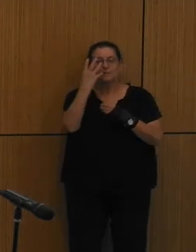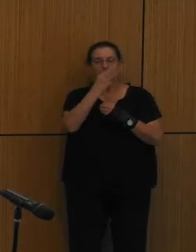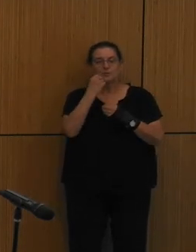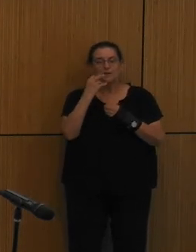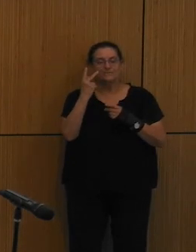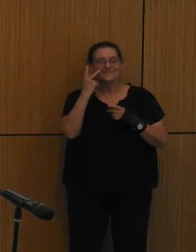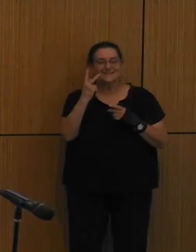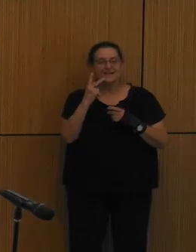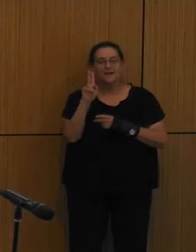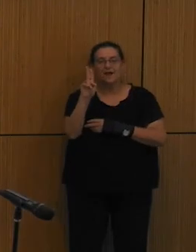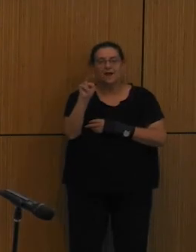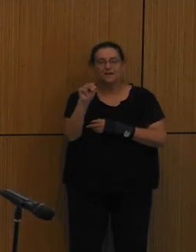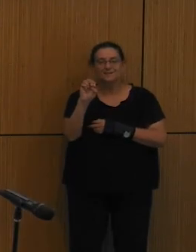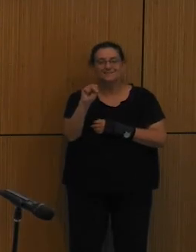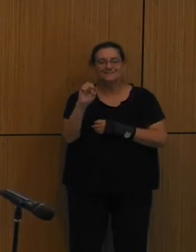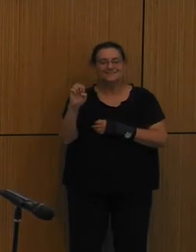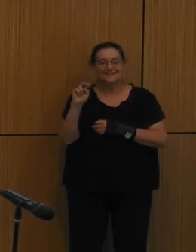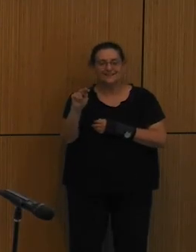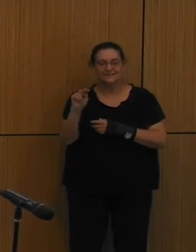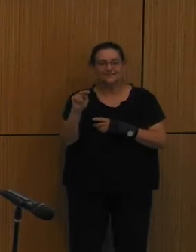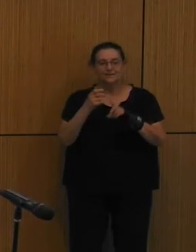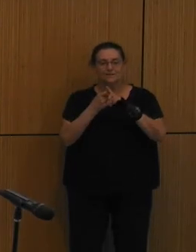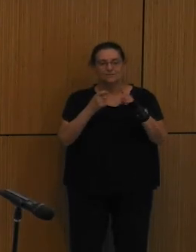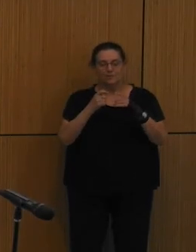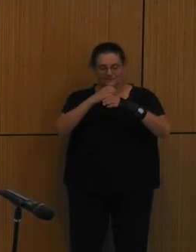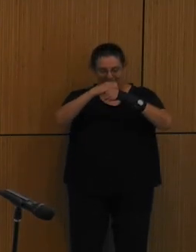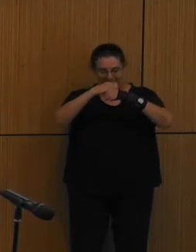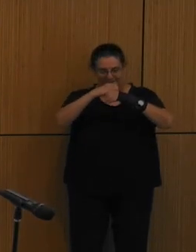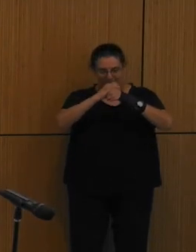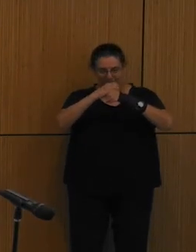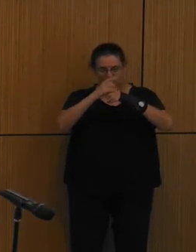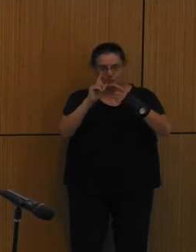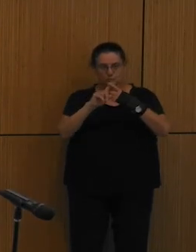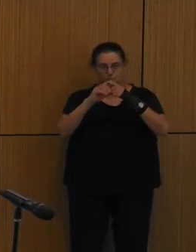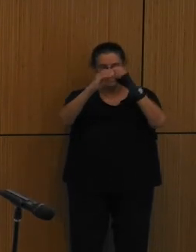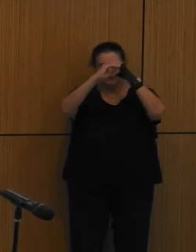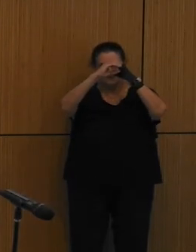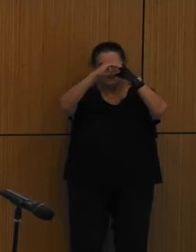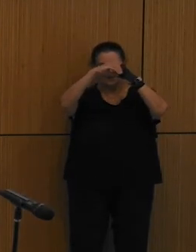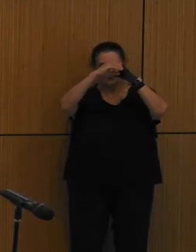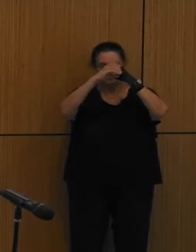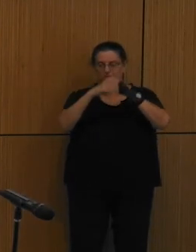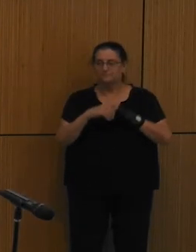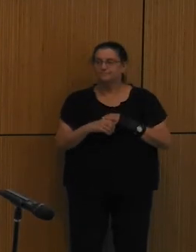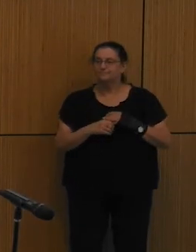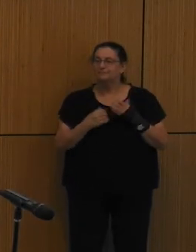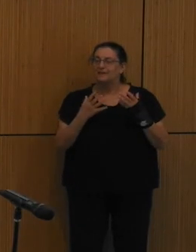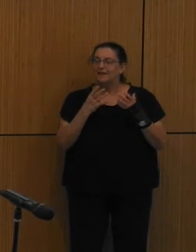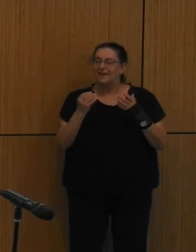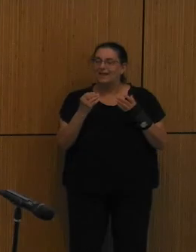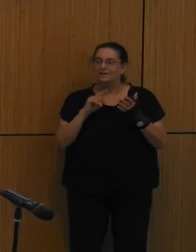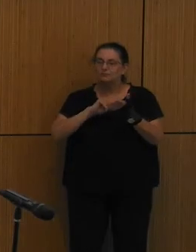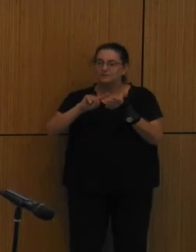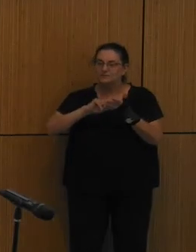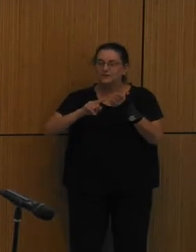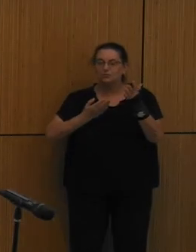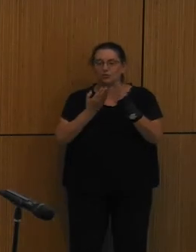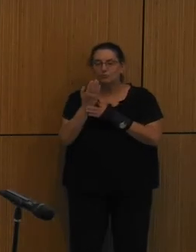scientific discovery from telescopes to microscopes. And this session, researchers from across the sciences will share snapshots